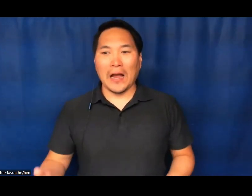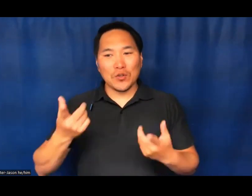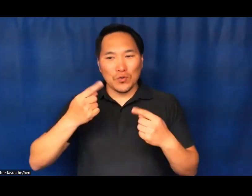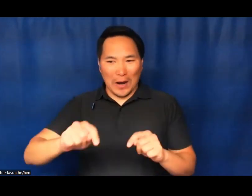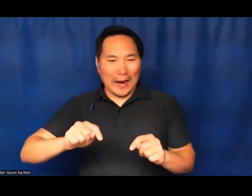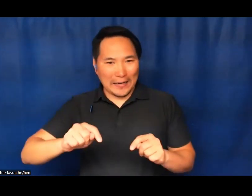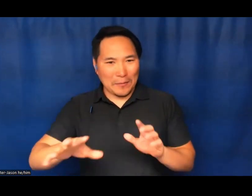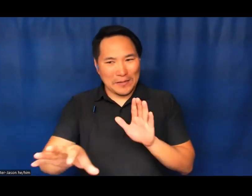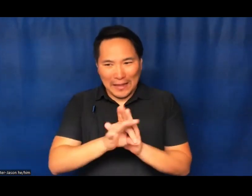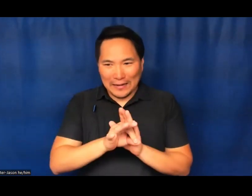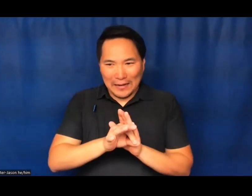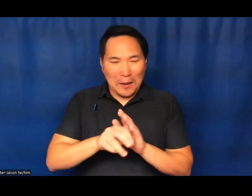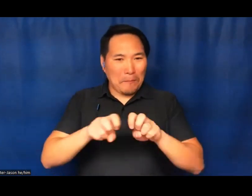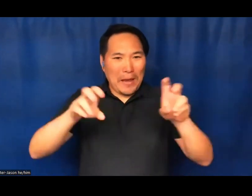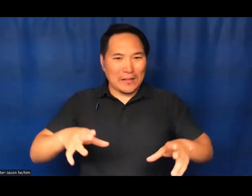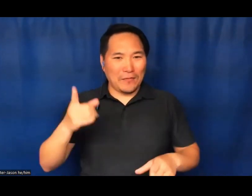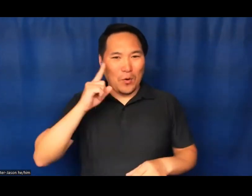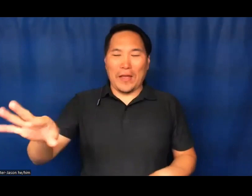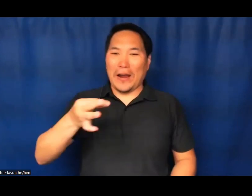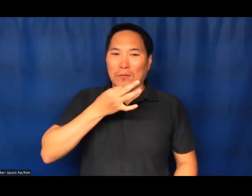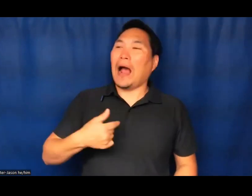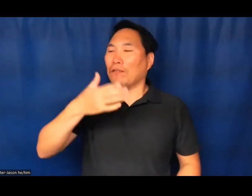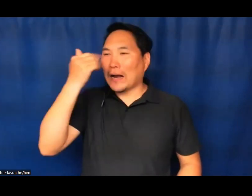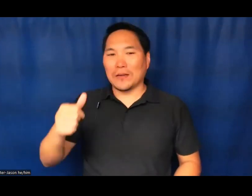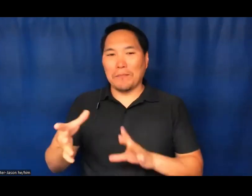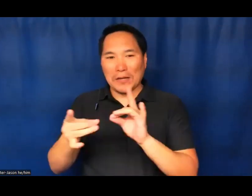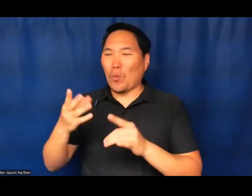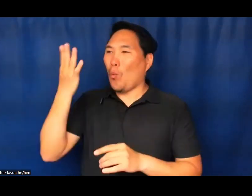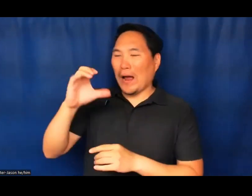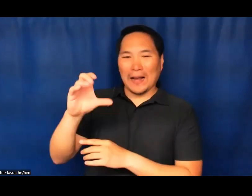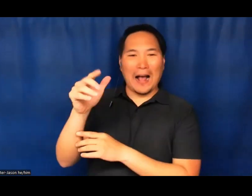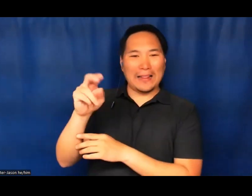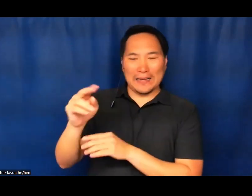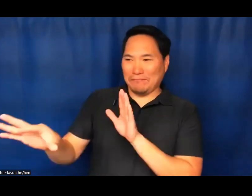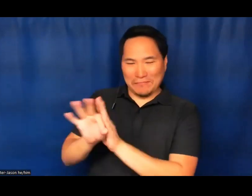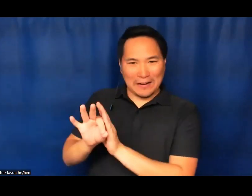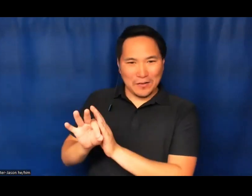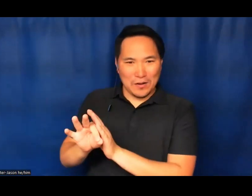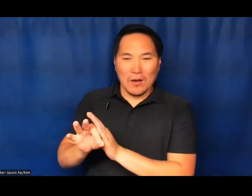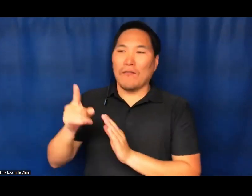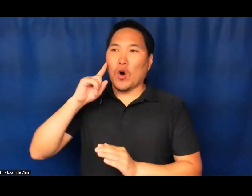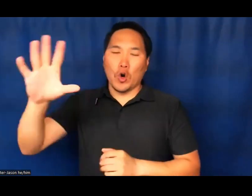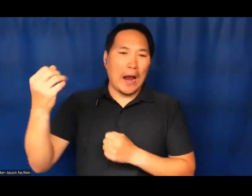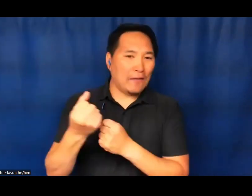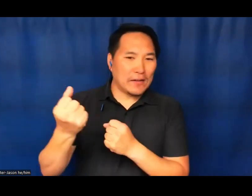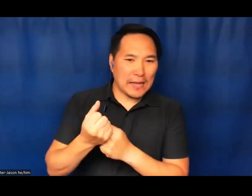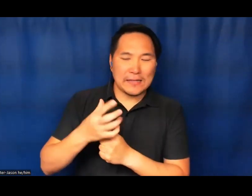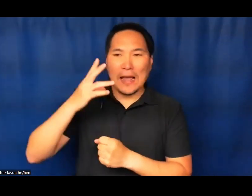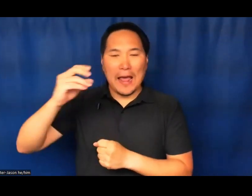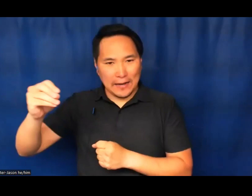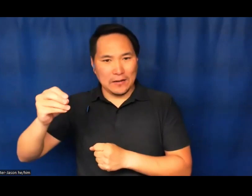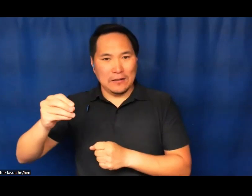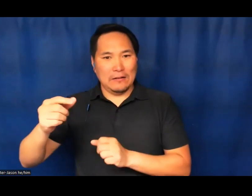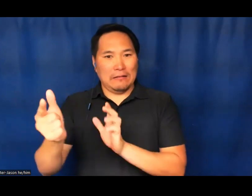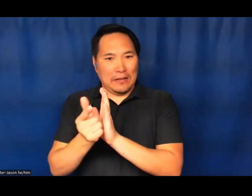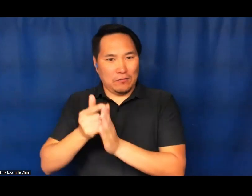I should have mentioned Colleen's long history of advocacy and litigation on behalf of reproductive